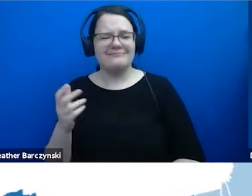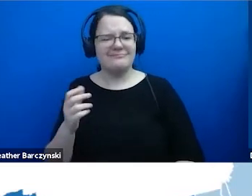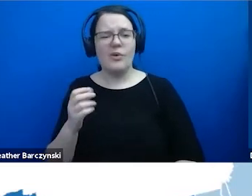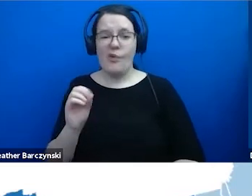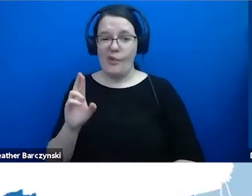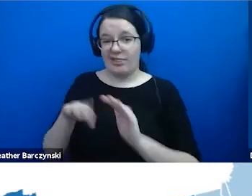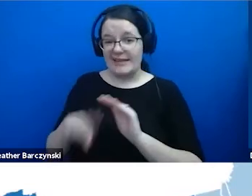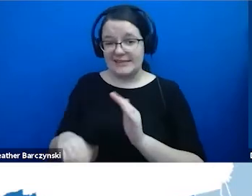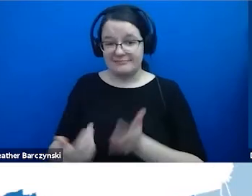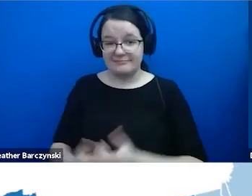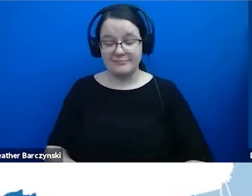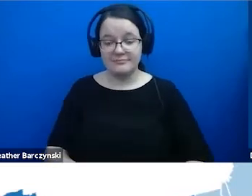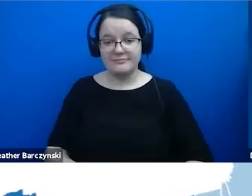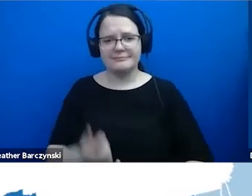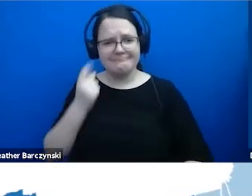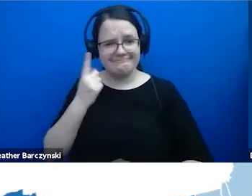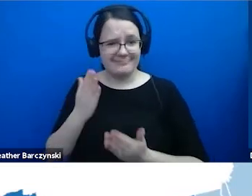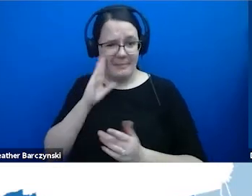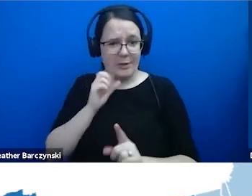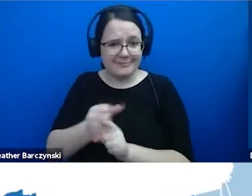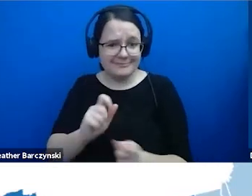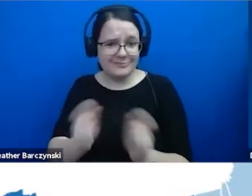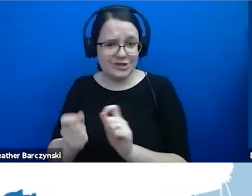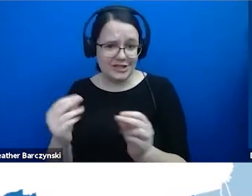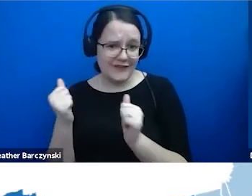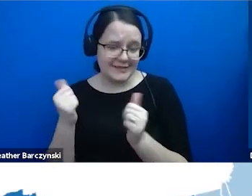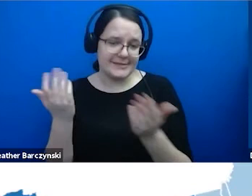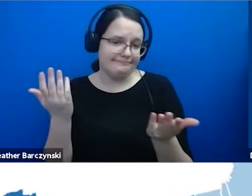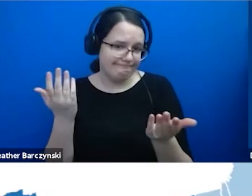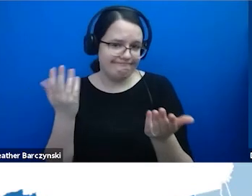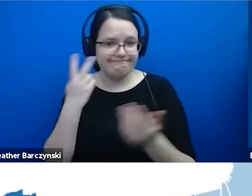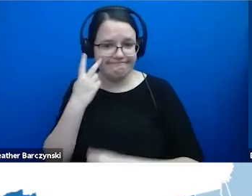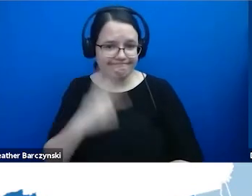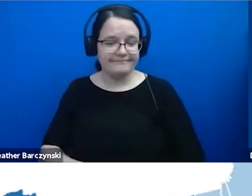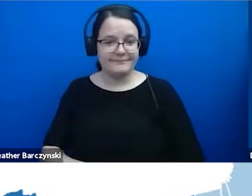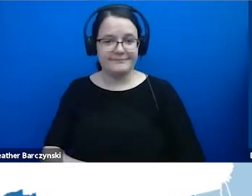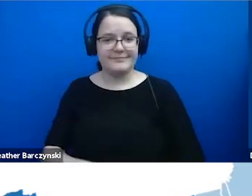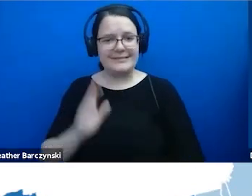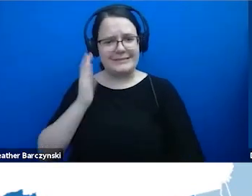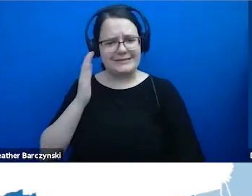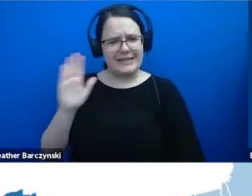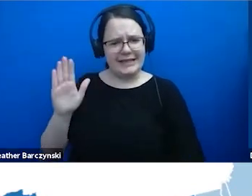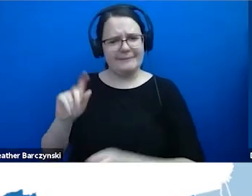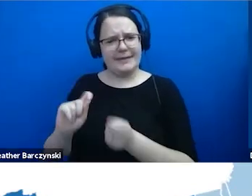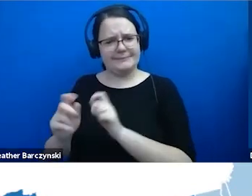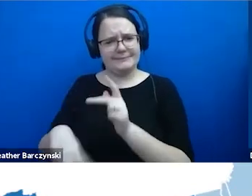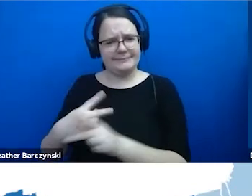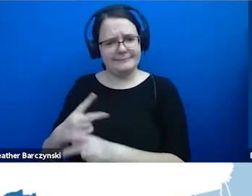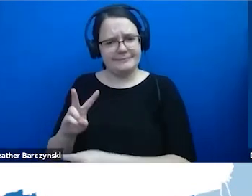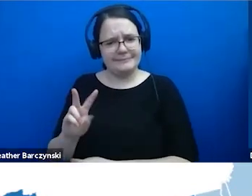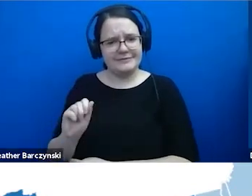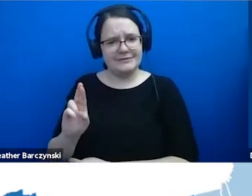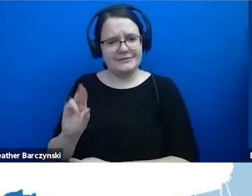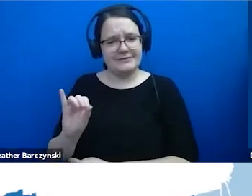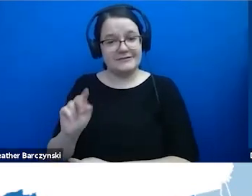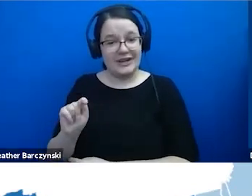now that may change quickly these variants seem to be more contagious or more able to spread